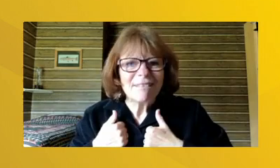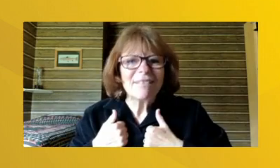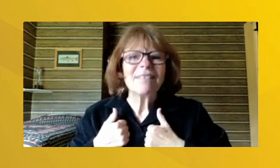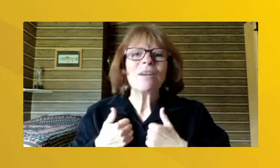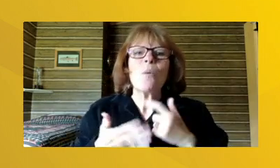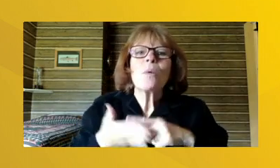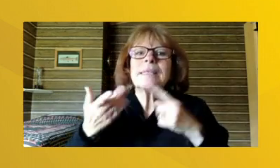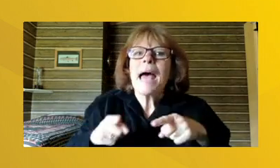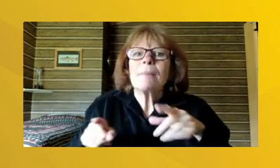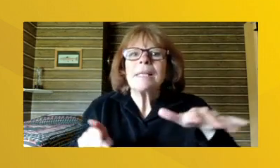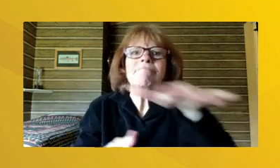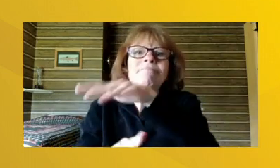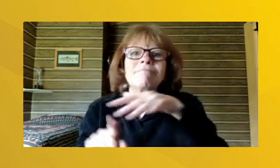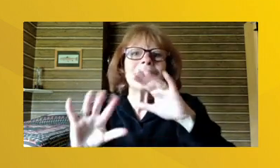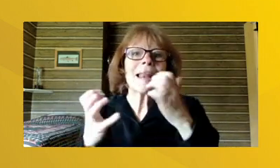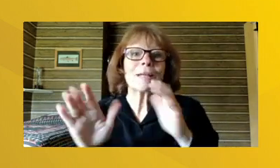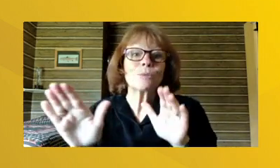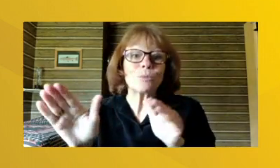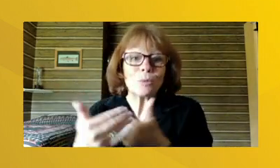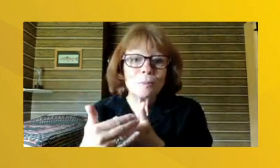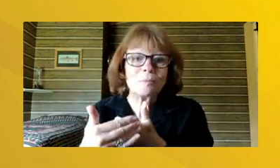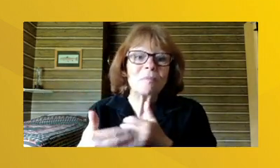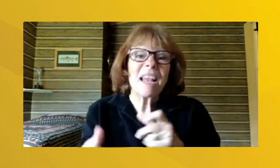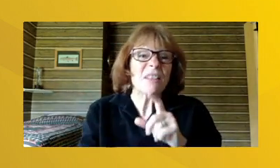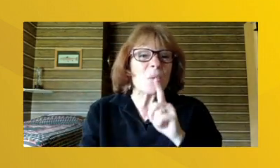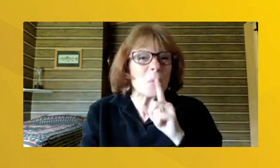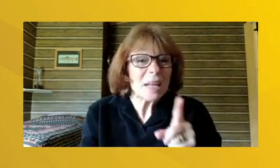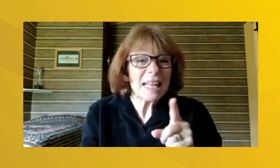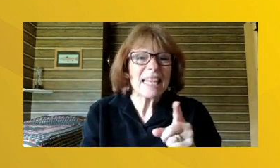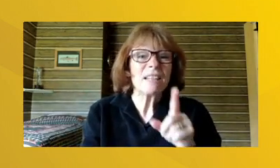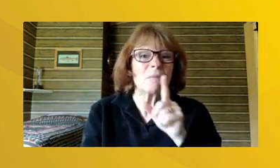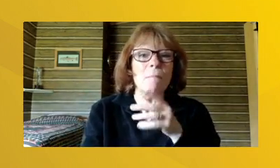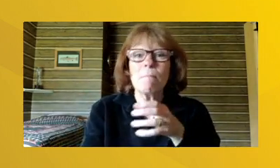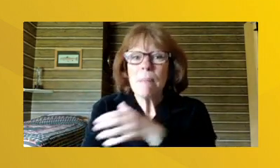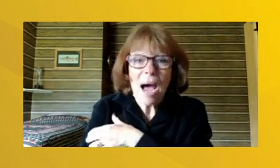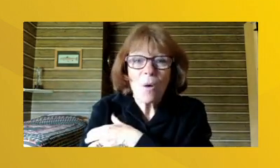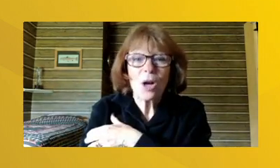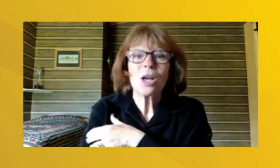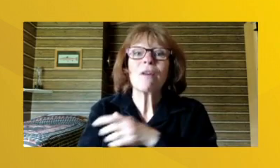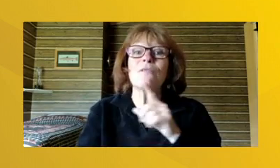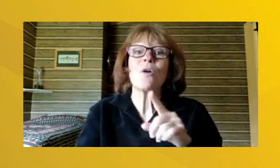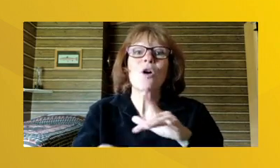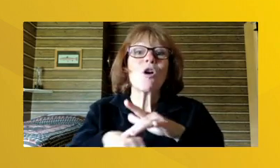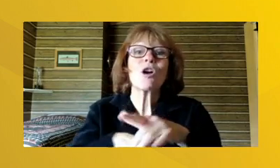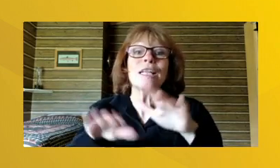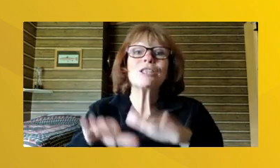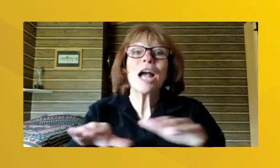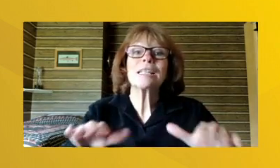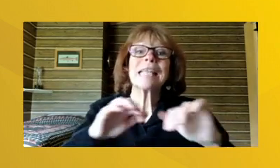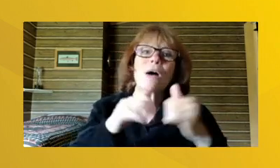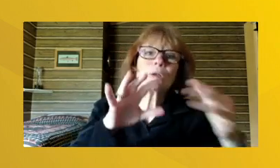Because, as we know, the true power in early childhood education is its connection to the individual child's life and experience.